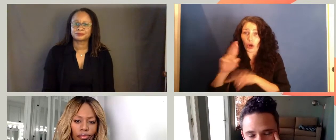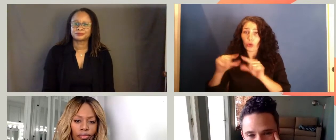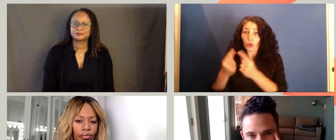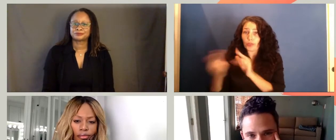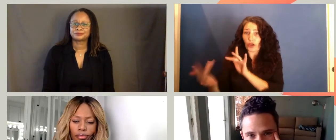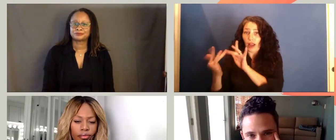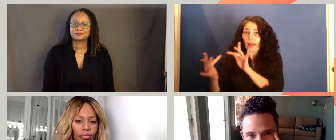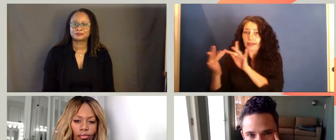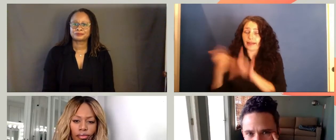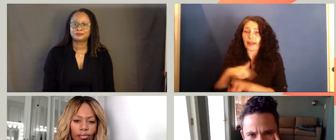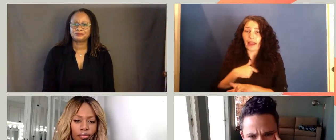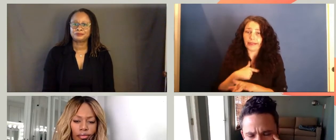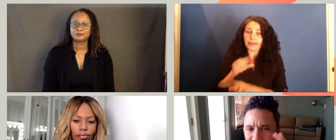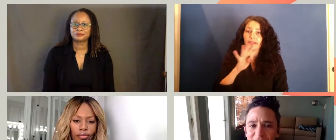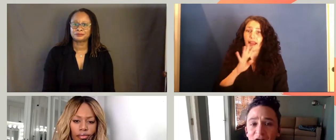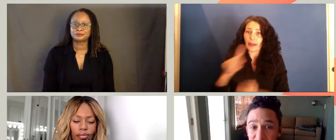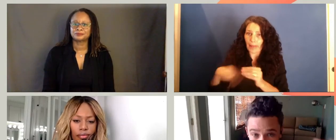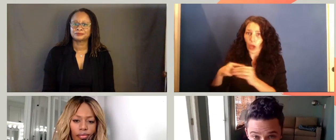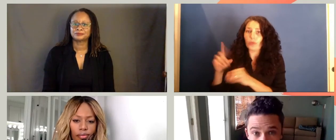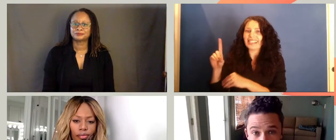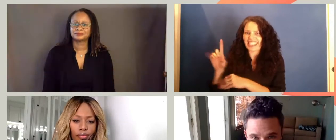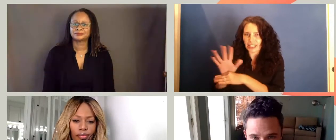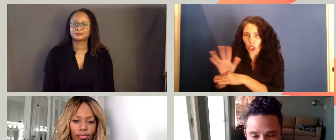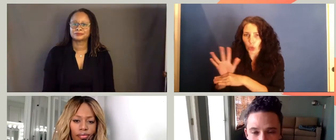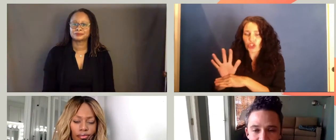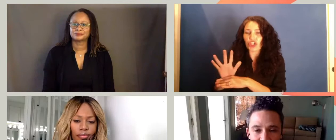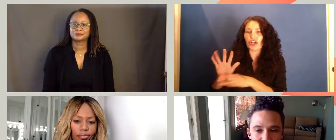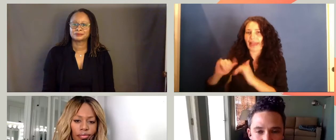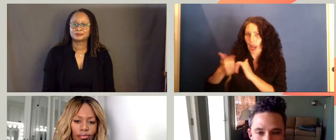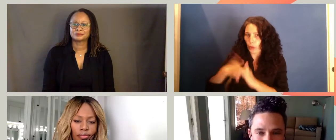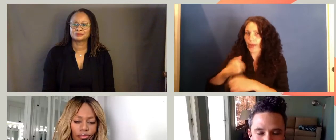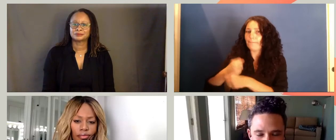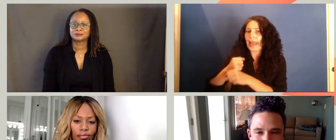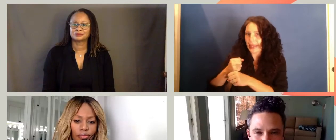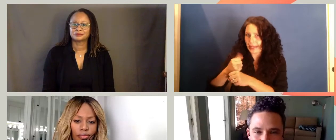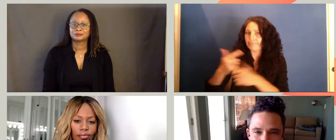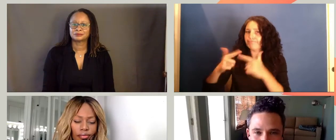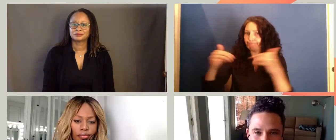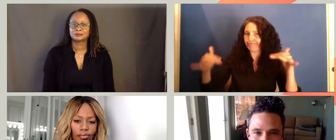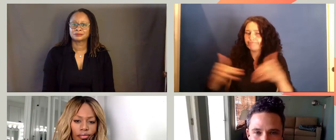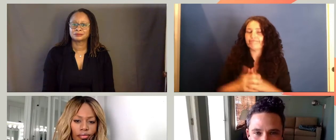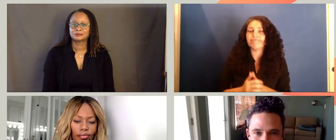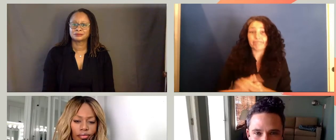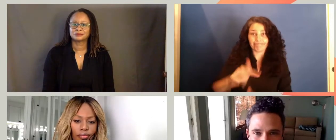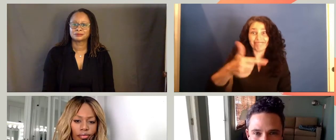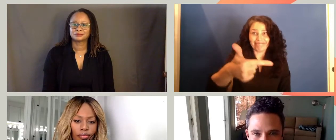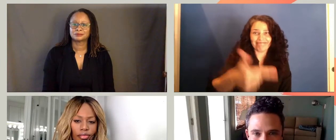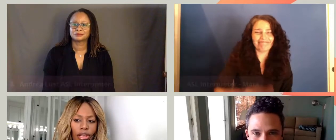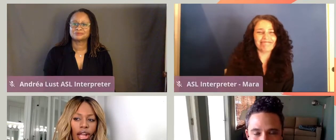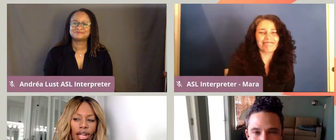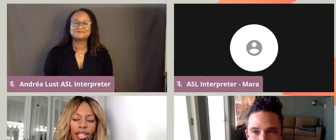to talk about "Disclosure" and also the way we made it. So, I'm super excited about that as well.